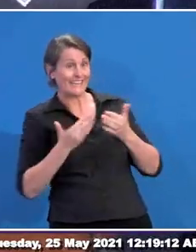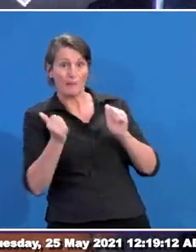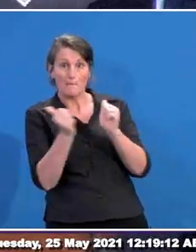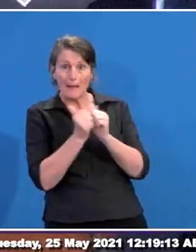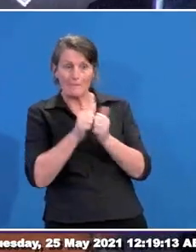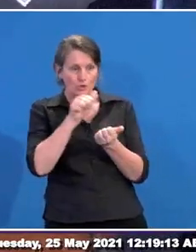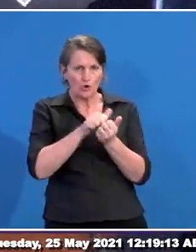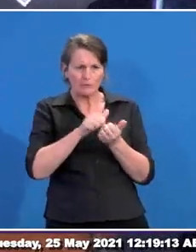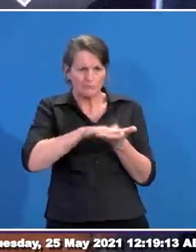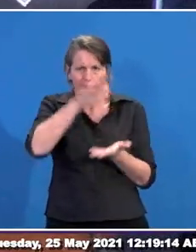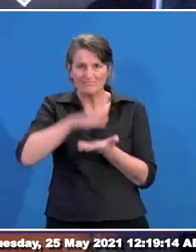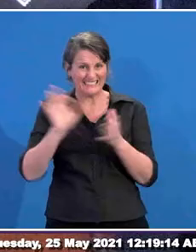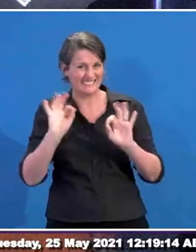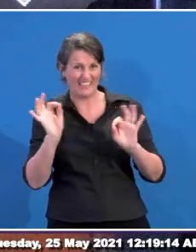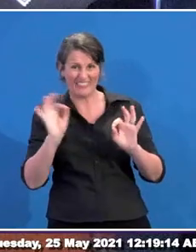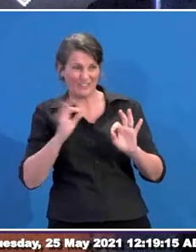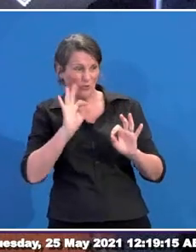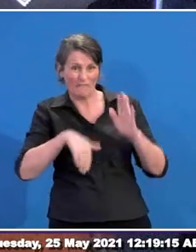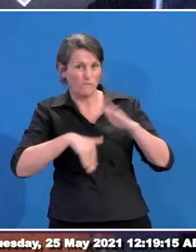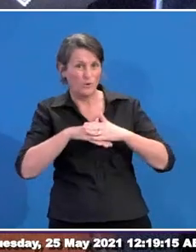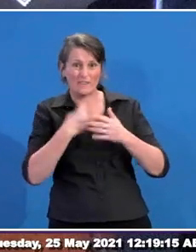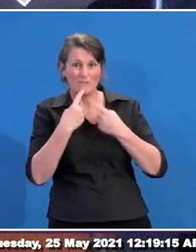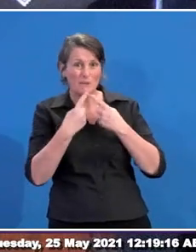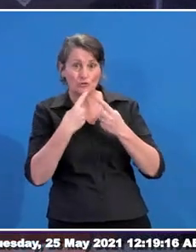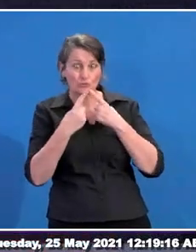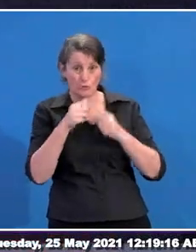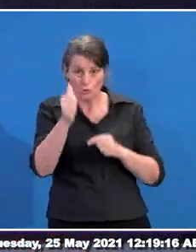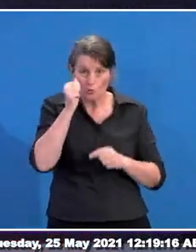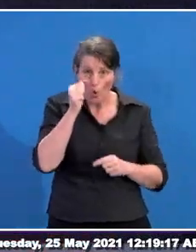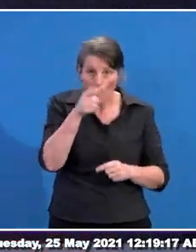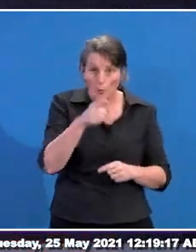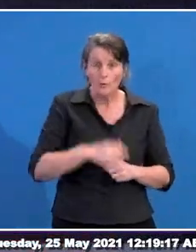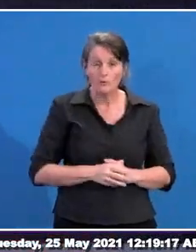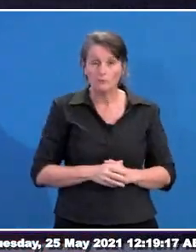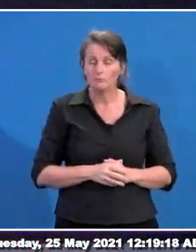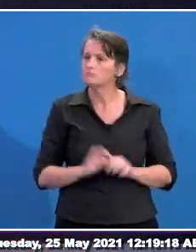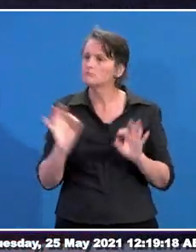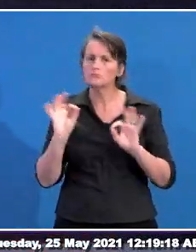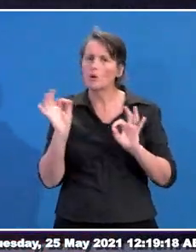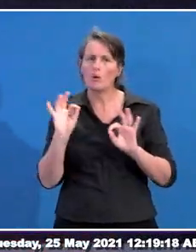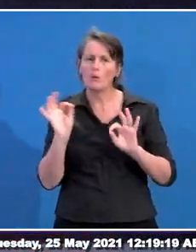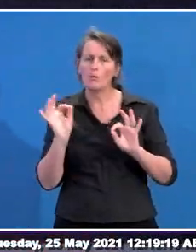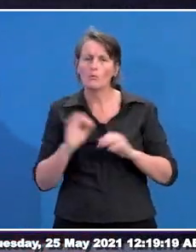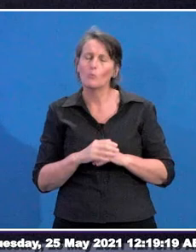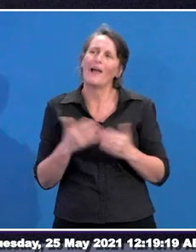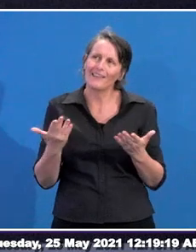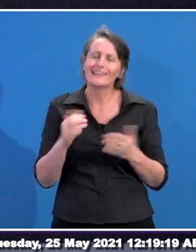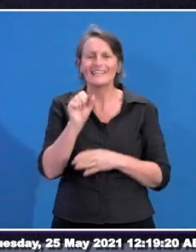Were you aware of those matters? No. Because we, well, yes and no.